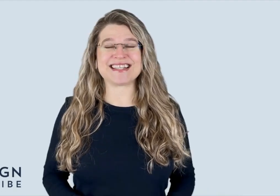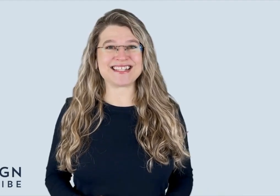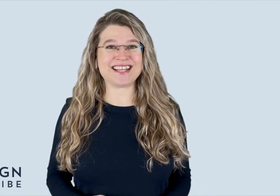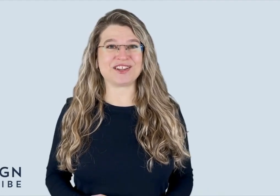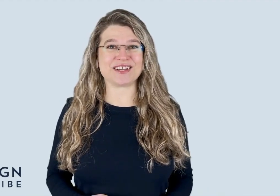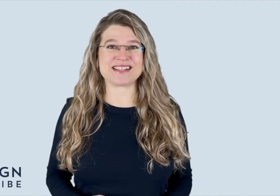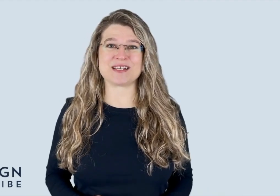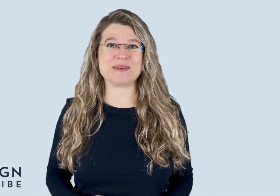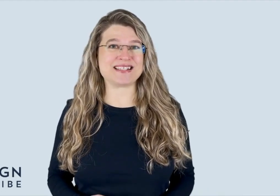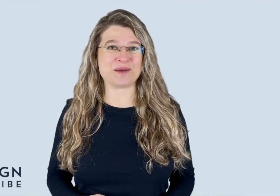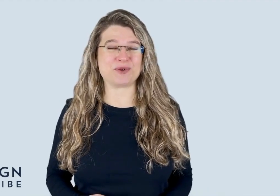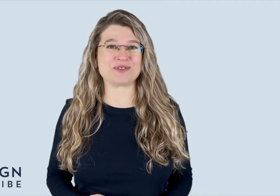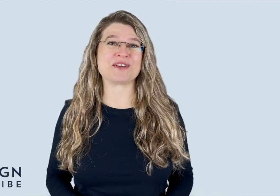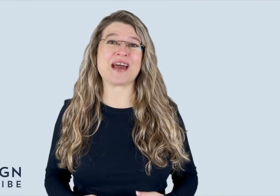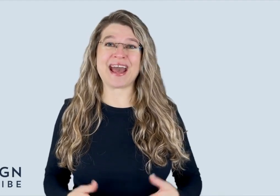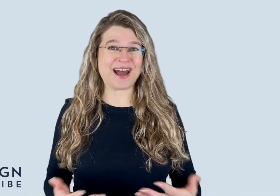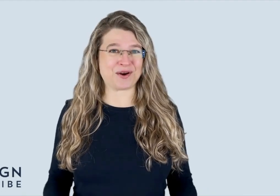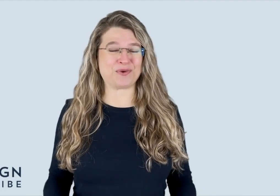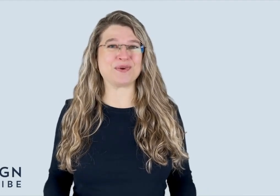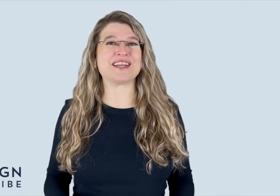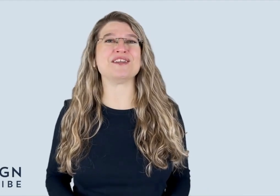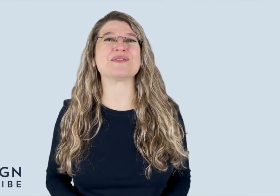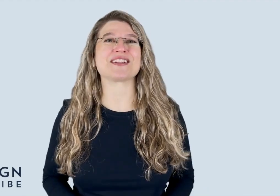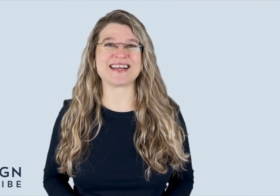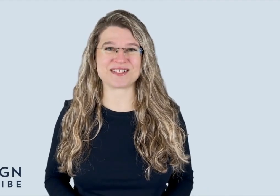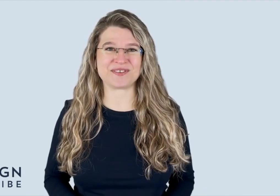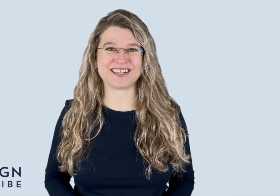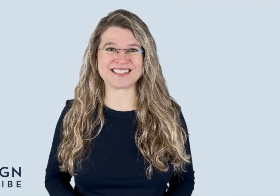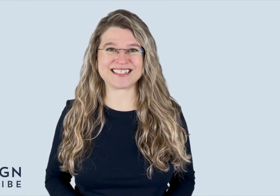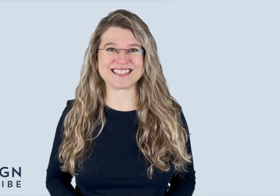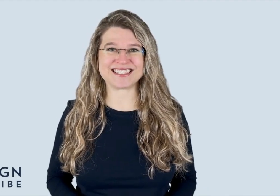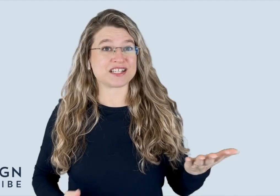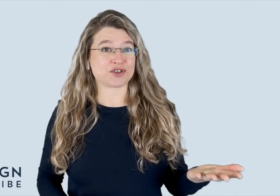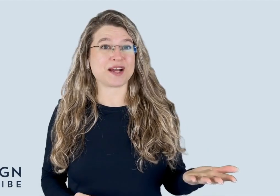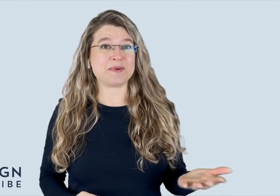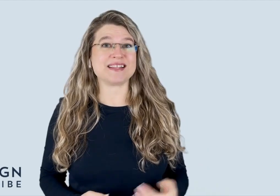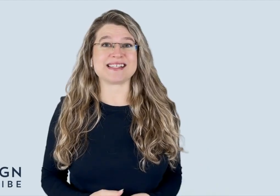Let's take a look at some examples of how we can use classifiers. Describing the